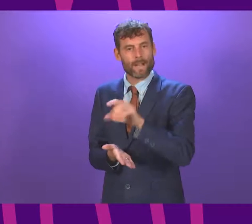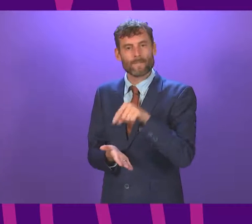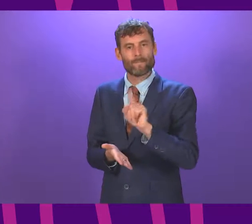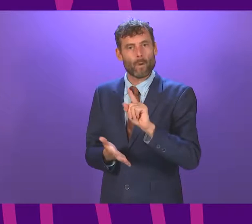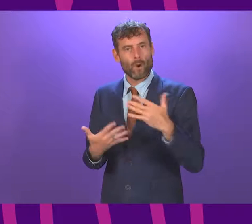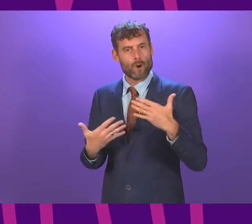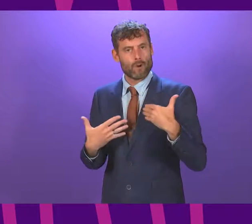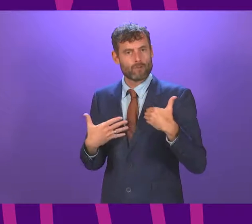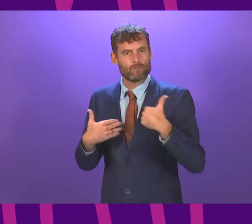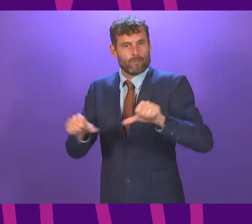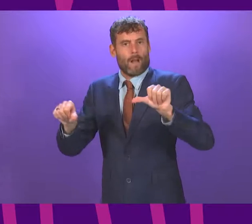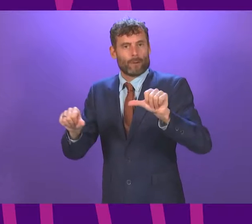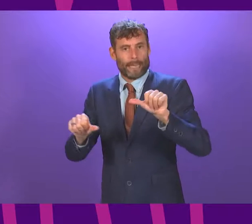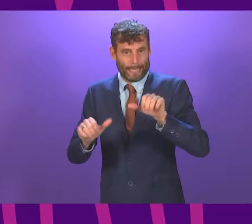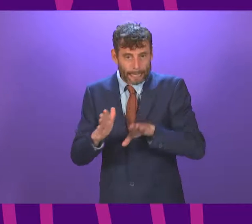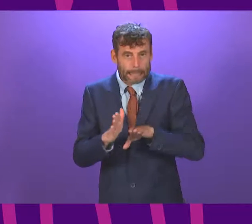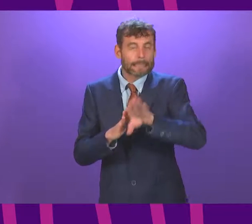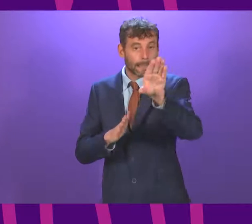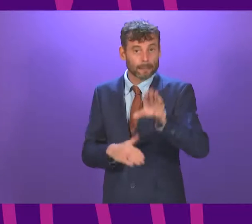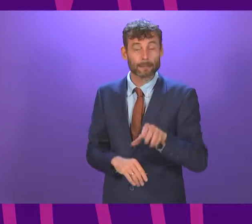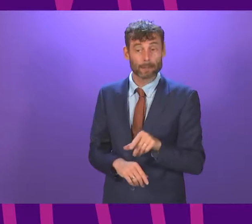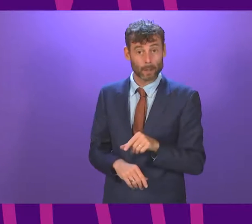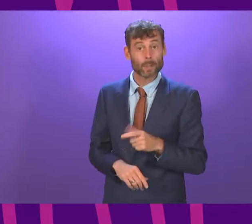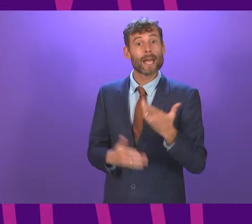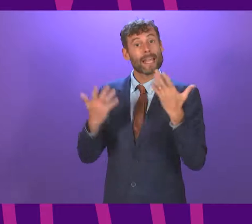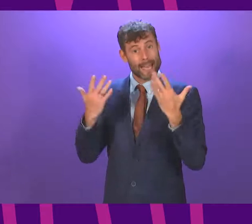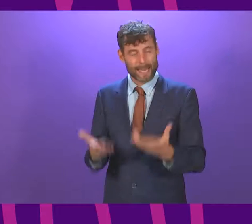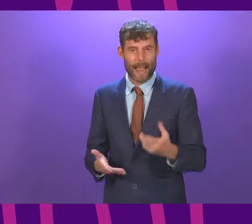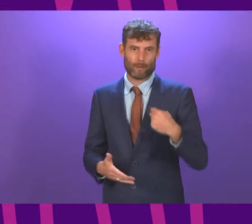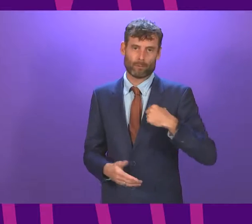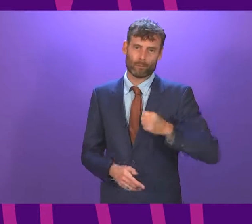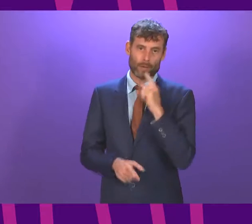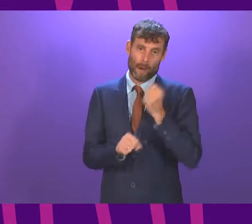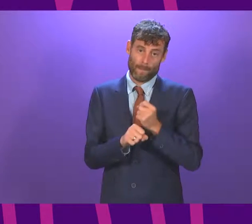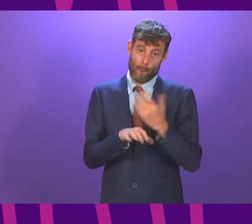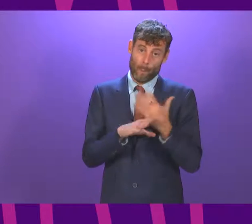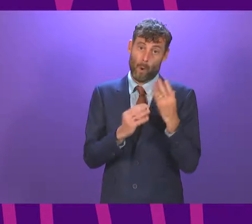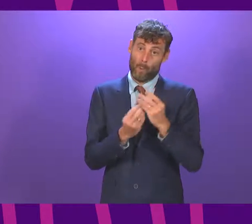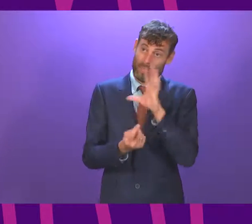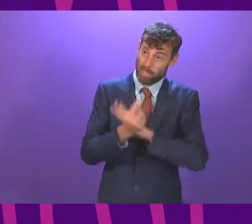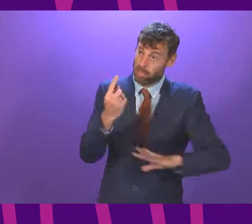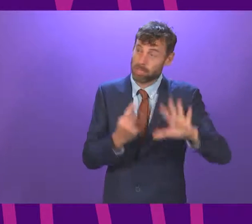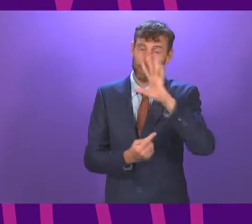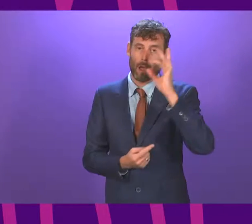my original answer. We are now working with all local authorities to make sure that they complete